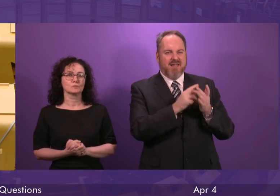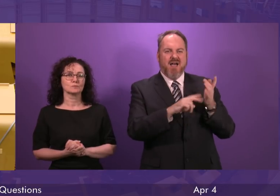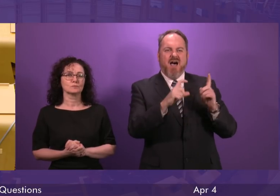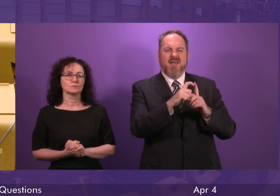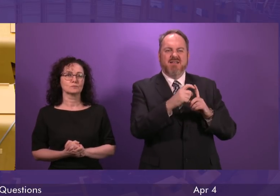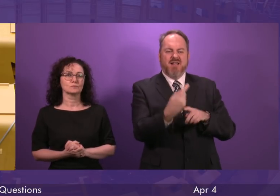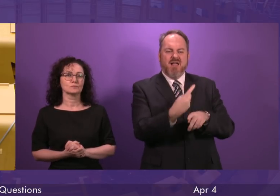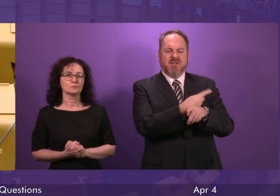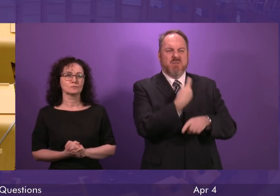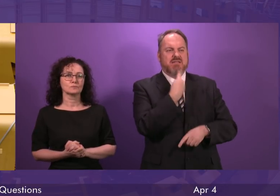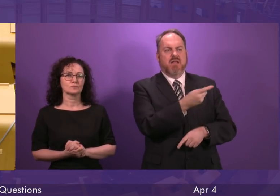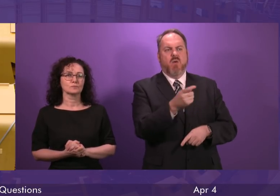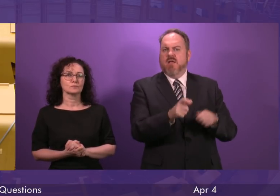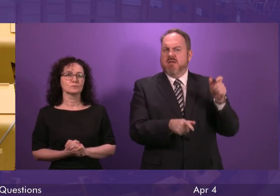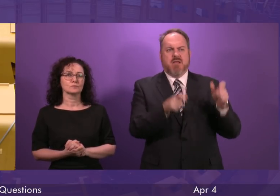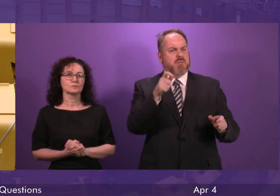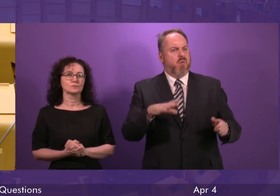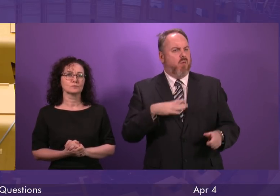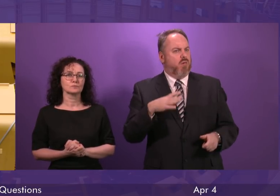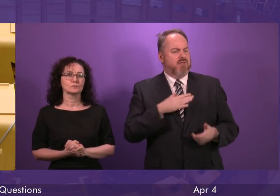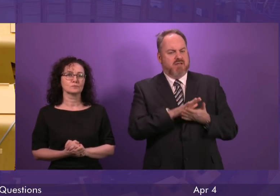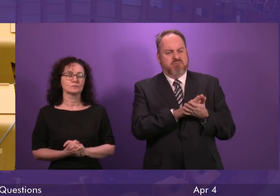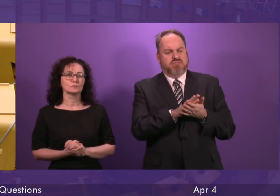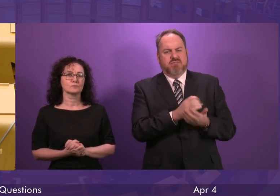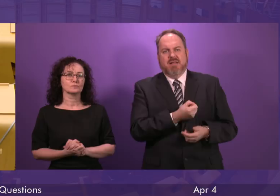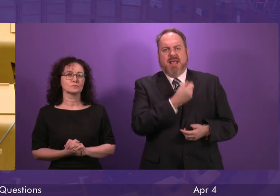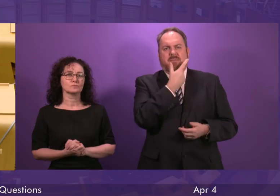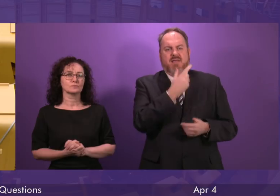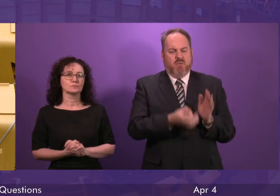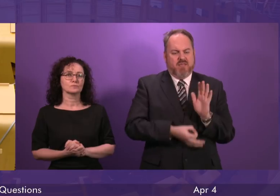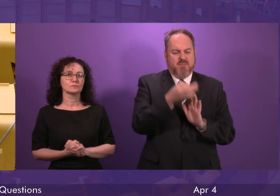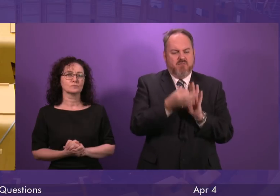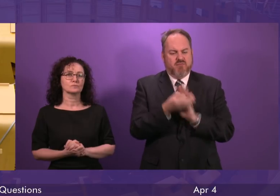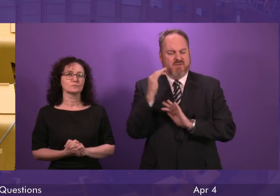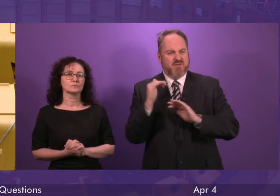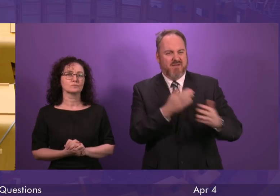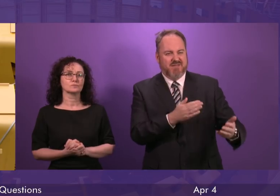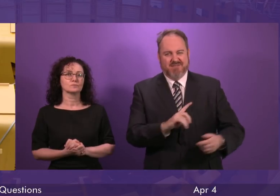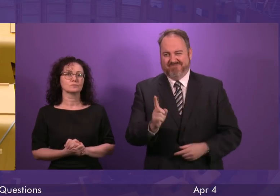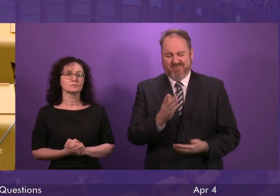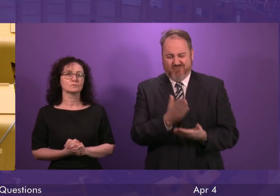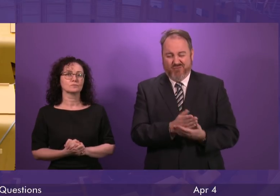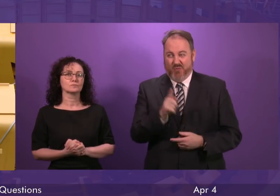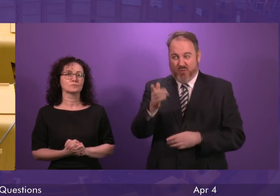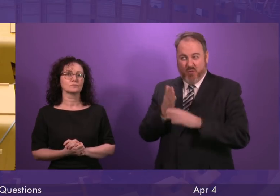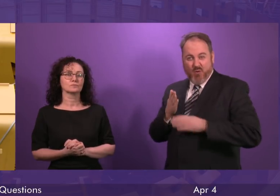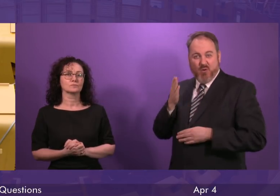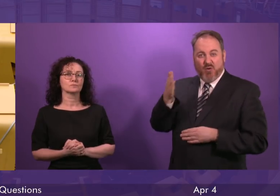“customers are already benefiting from improved service delivery”,—[Official Report, Rural Economy and Connectivity Committee, 27 March 2019; c 5.] does the First Minister agree that Mr Hynes needs to get out and about on Borders trains